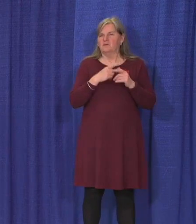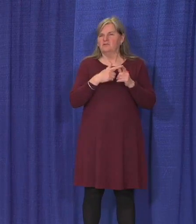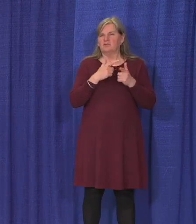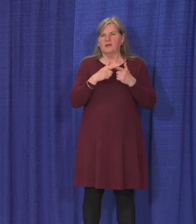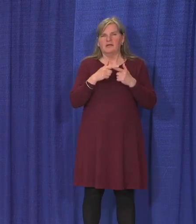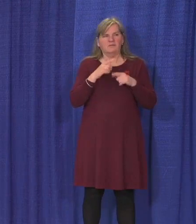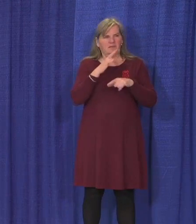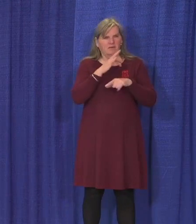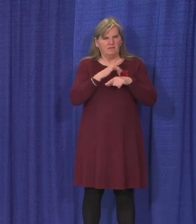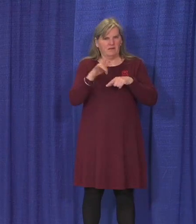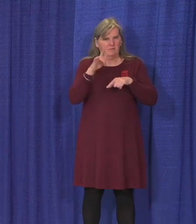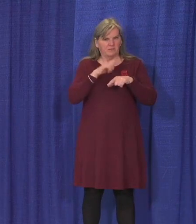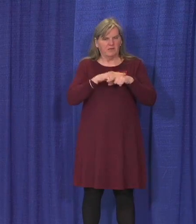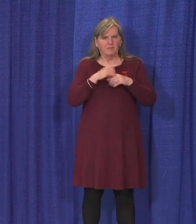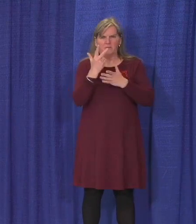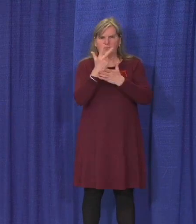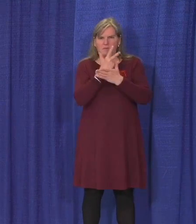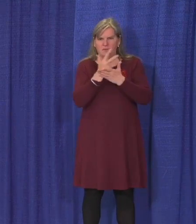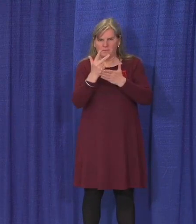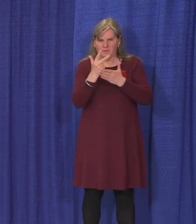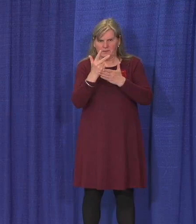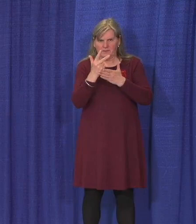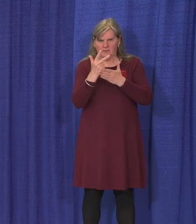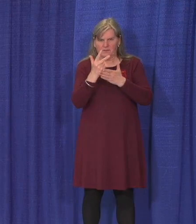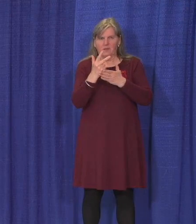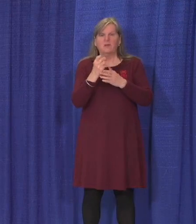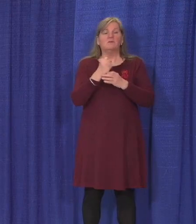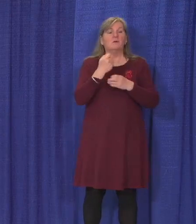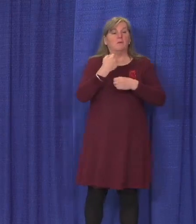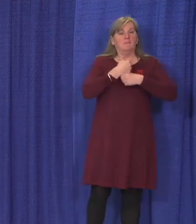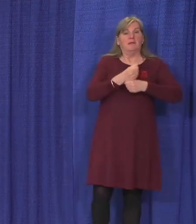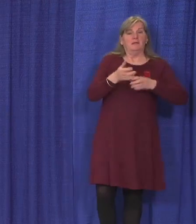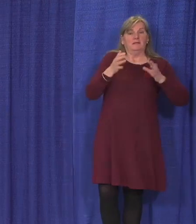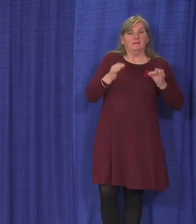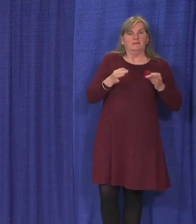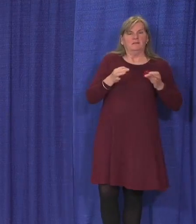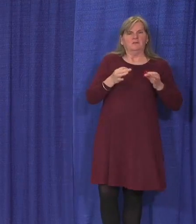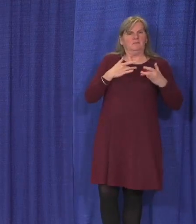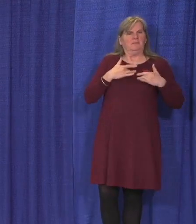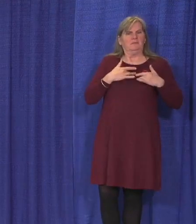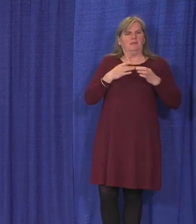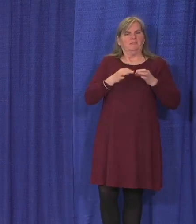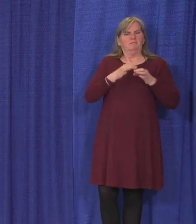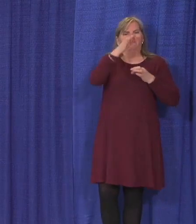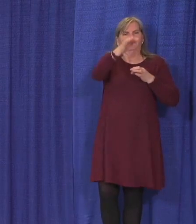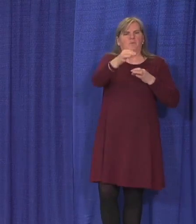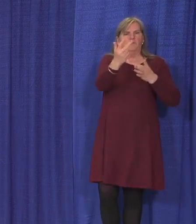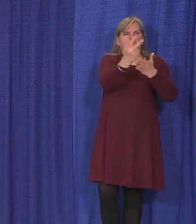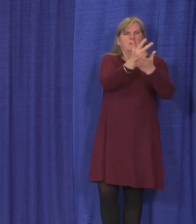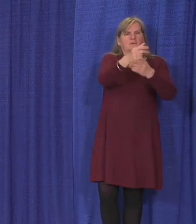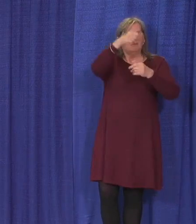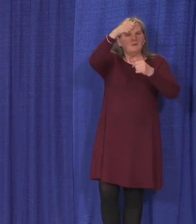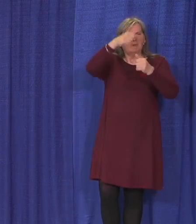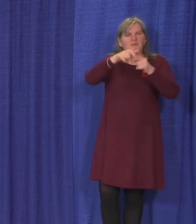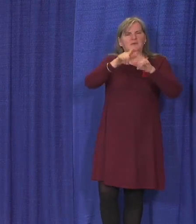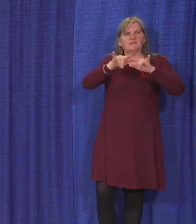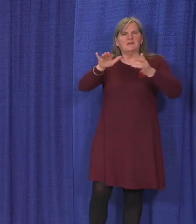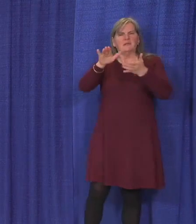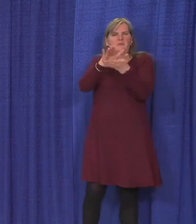class and that is not getting